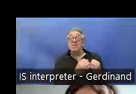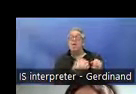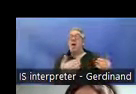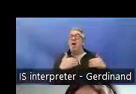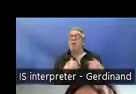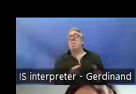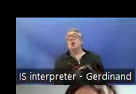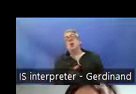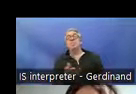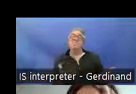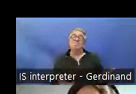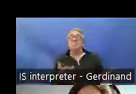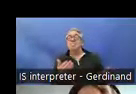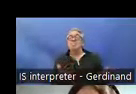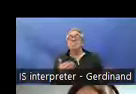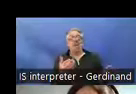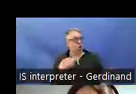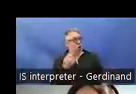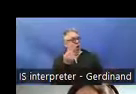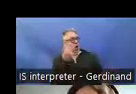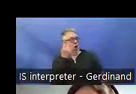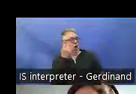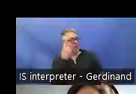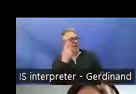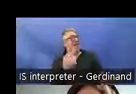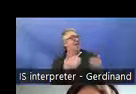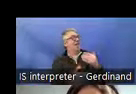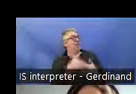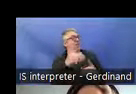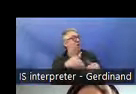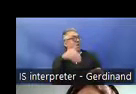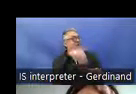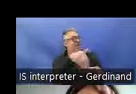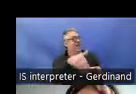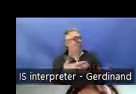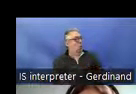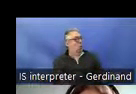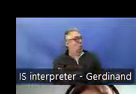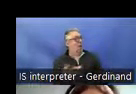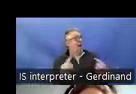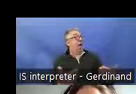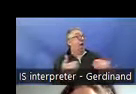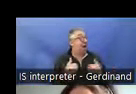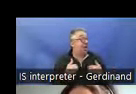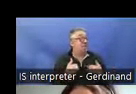to understand what disability data there is per country and how people can consult it.